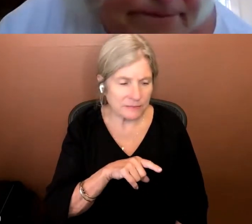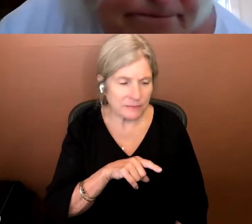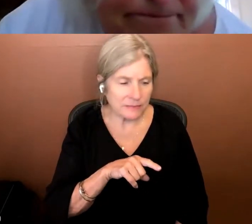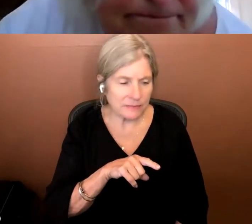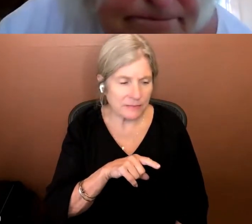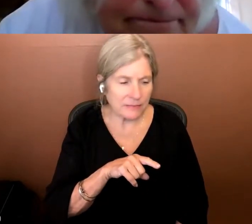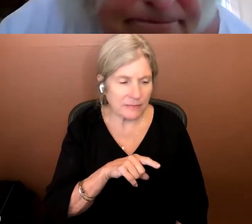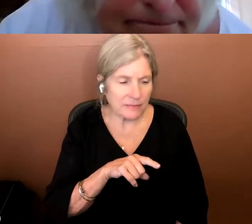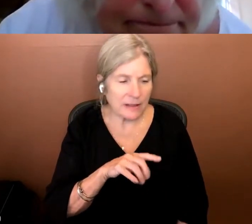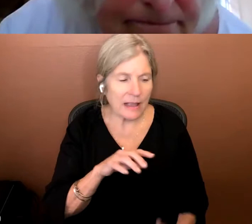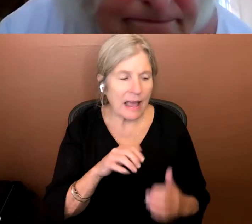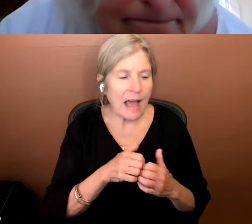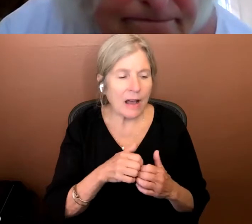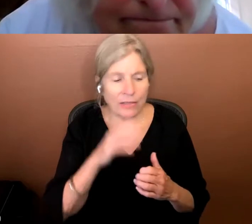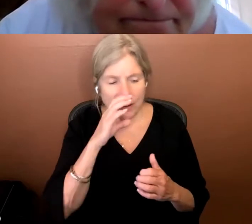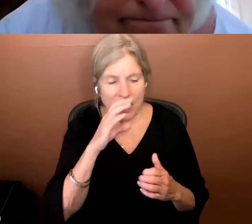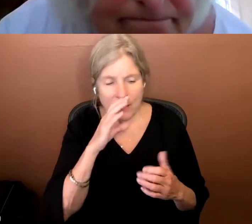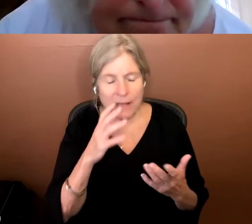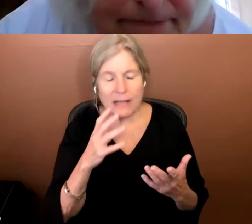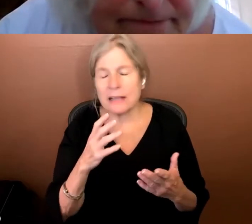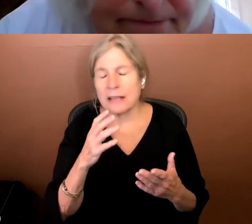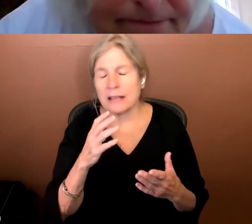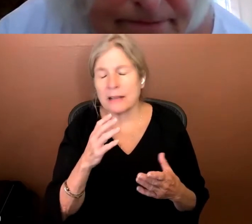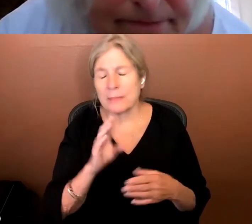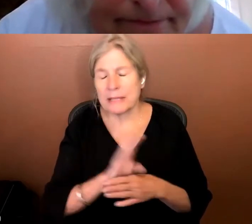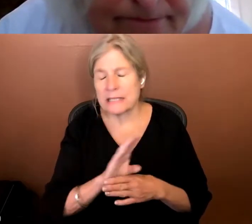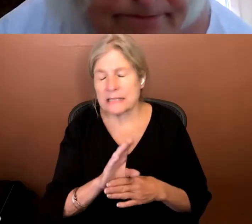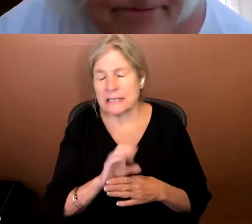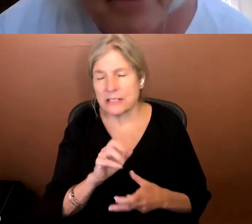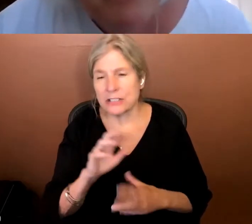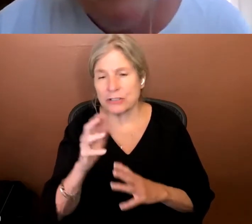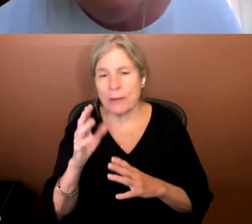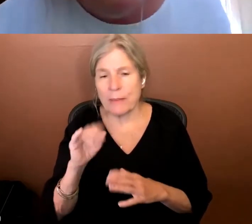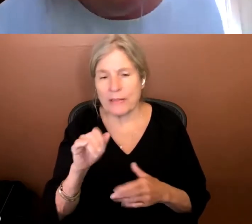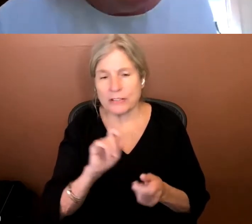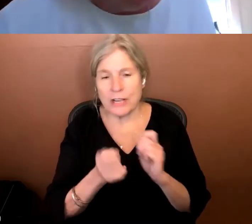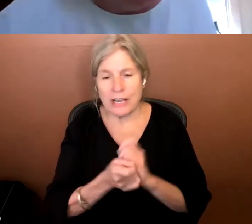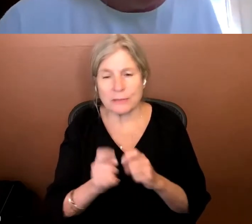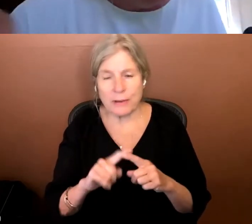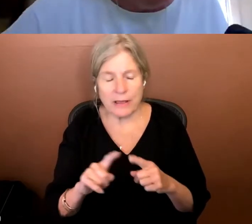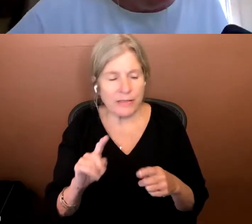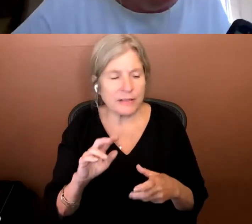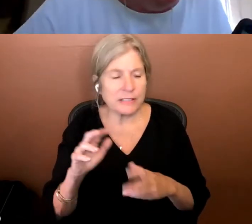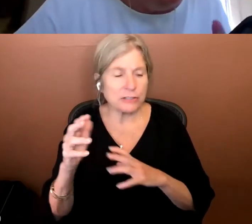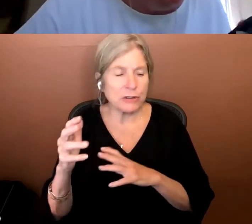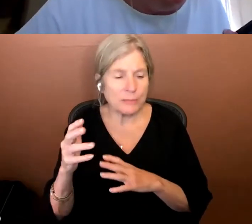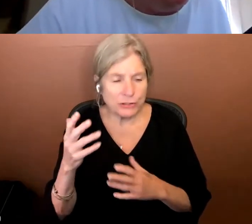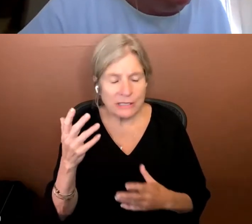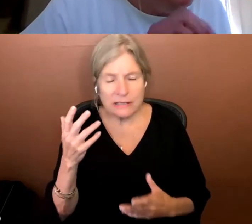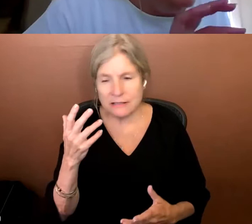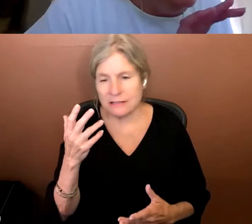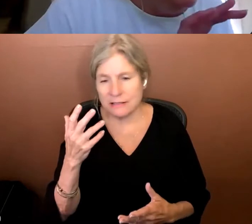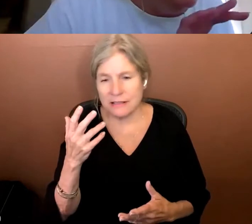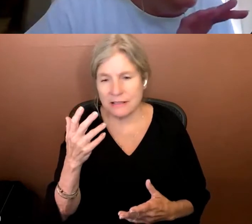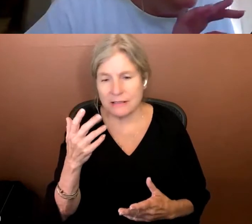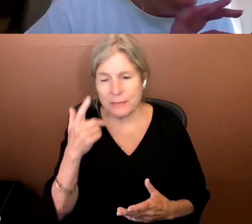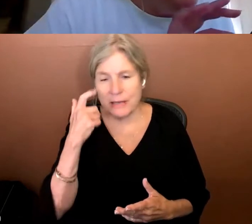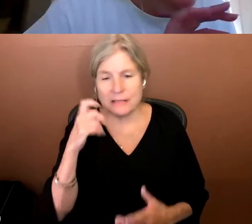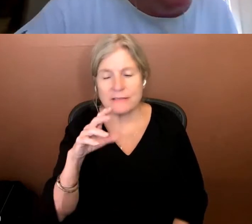the comics industry is disrupted, changed by the disruption brought forward by synthetic media, artificial